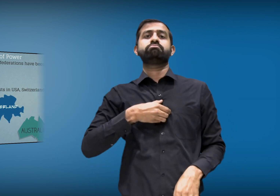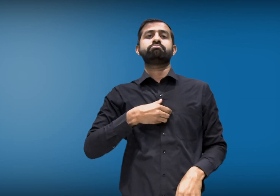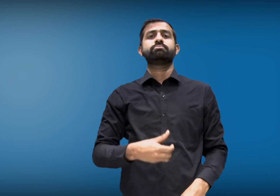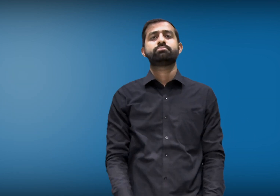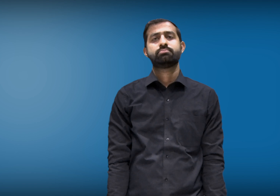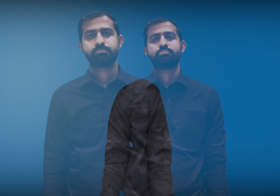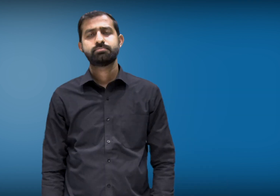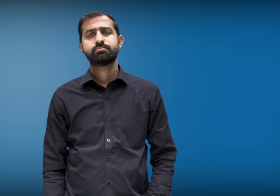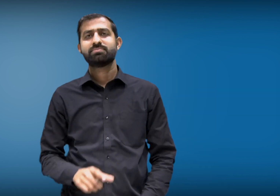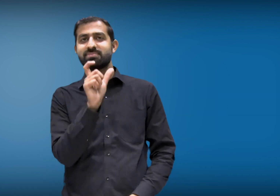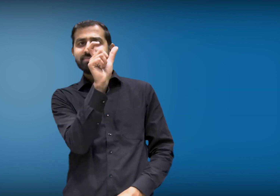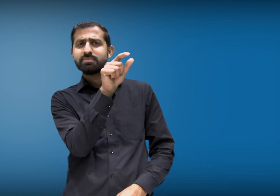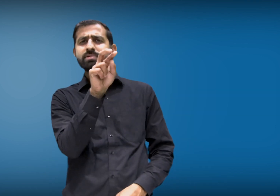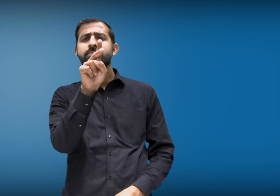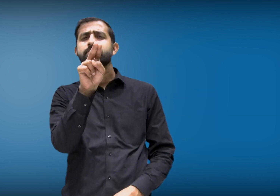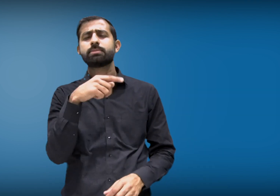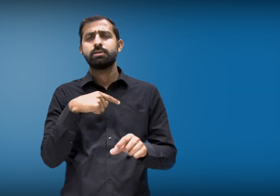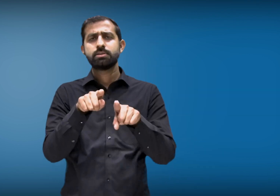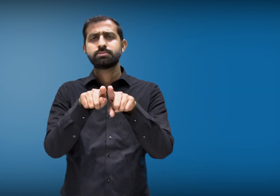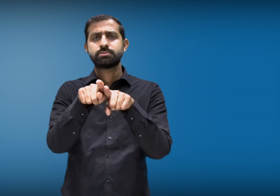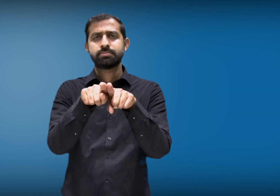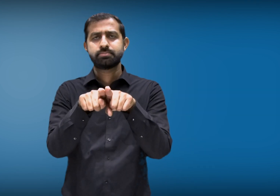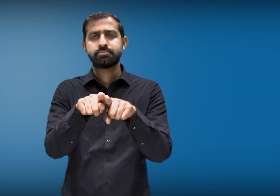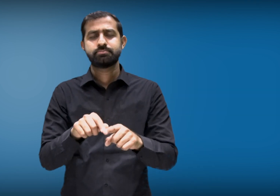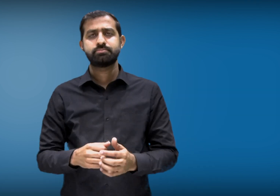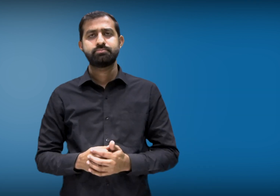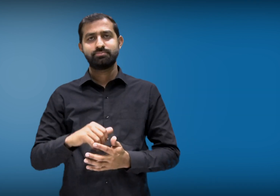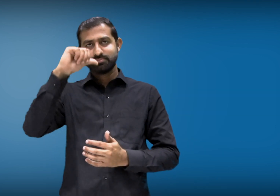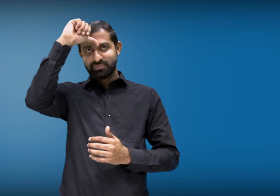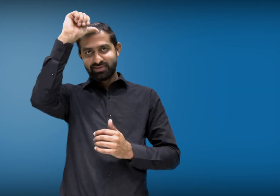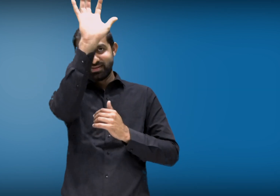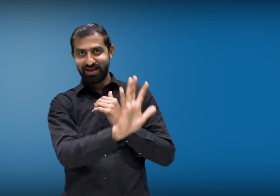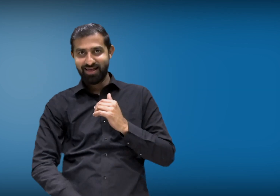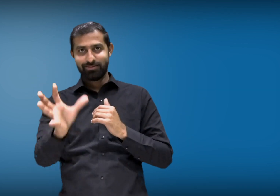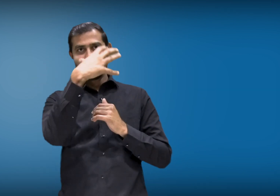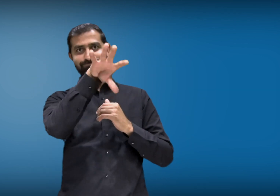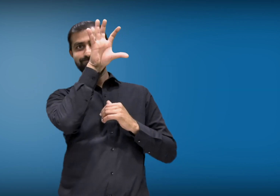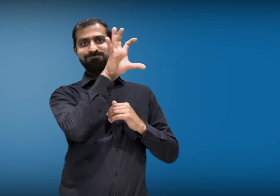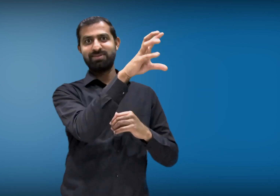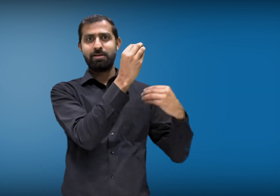follow the same system. Holding Together let us take an example in India, the